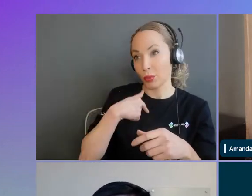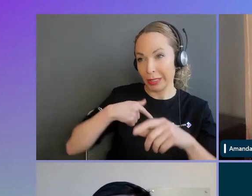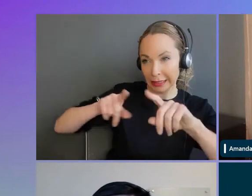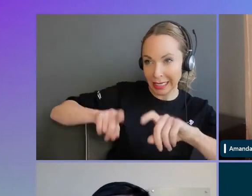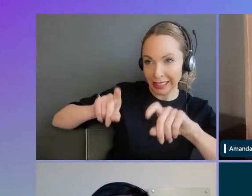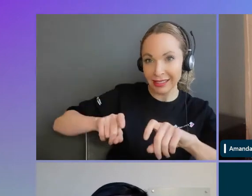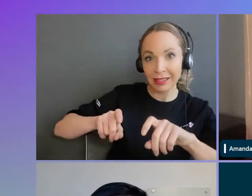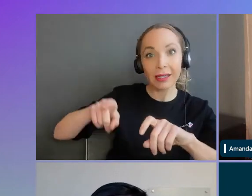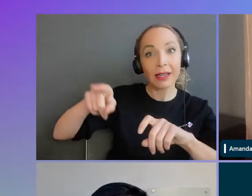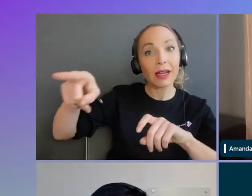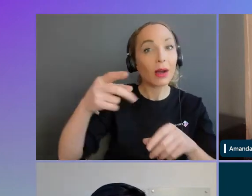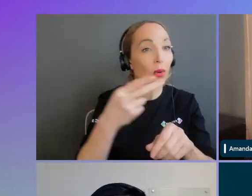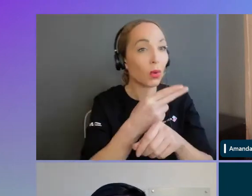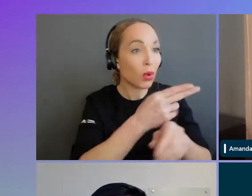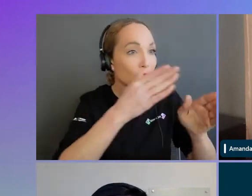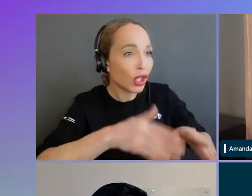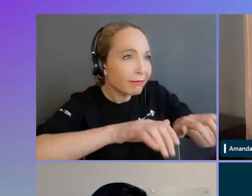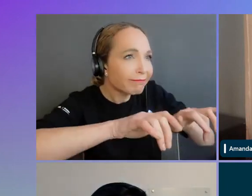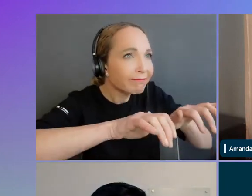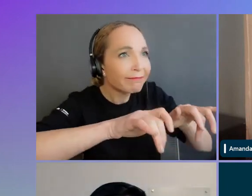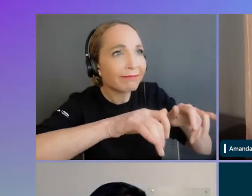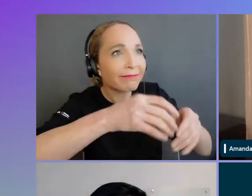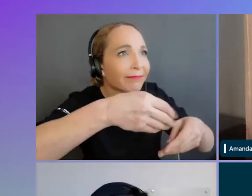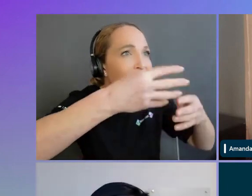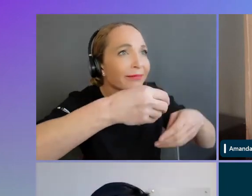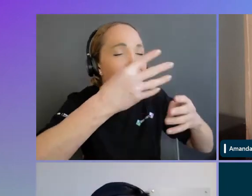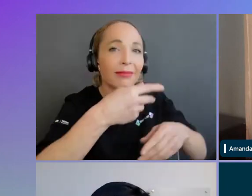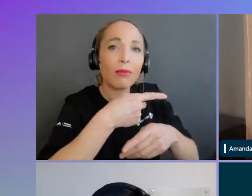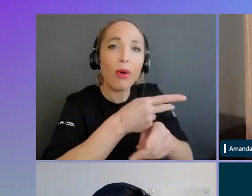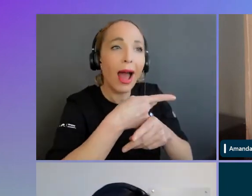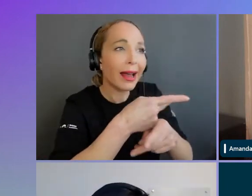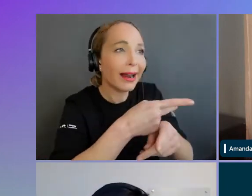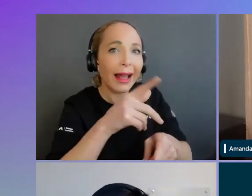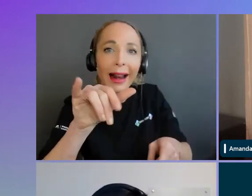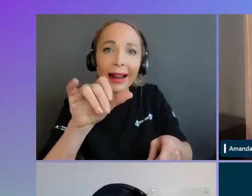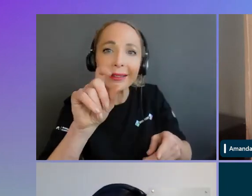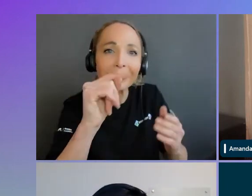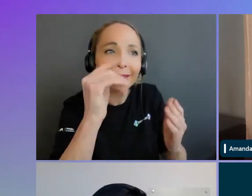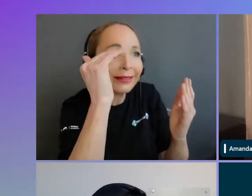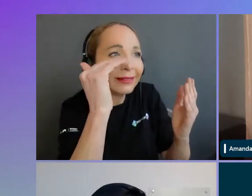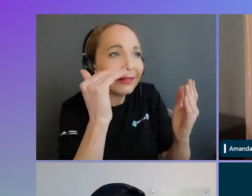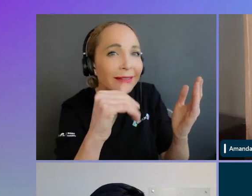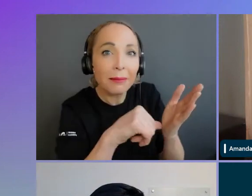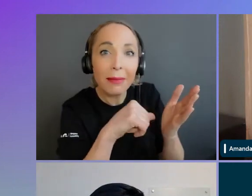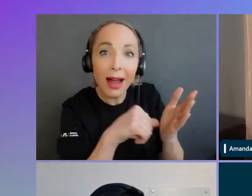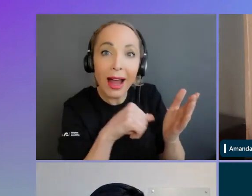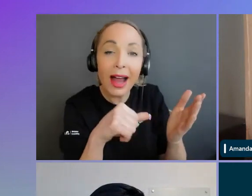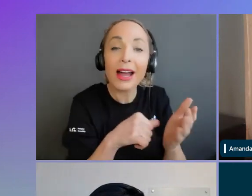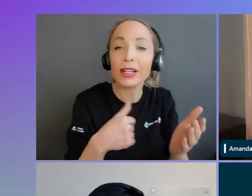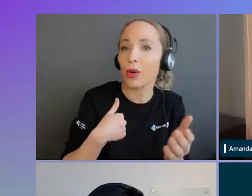navigate like our product listing pages for example. And this happened in real time. We were getting feedback, um, and